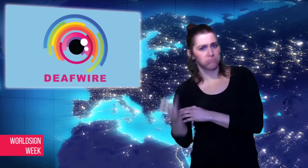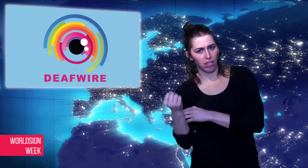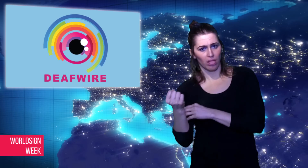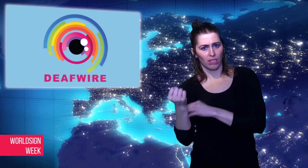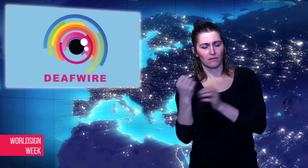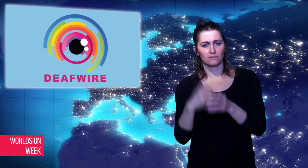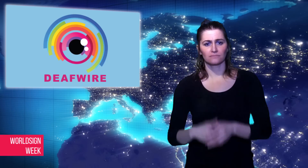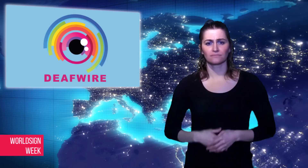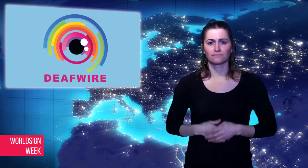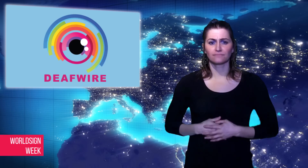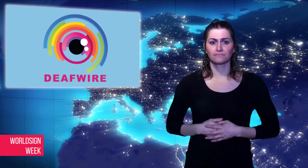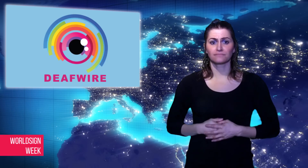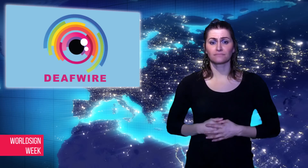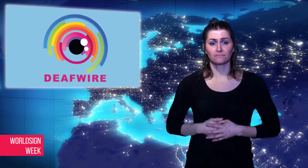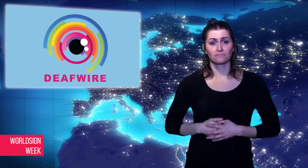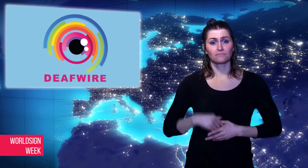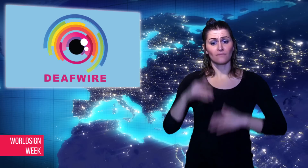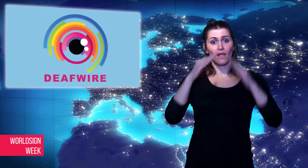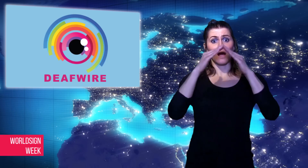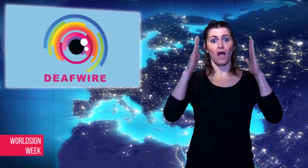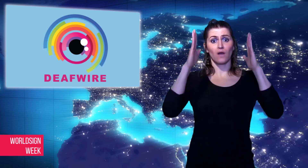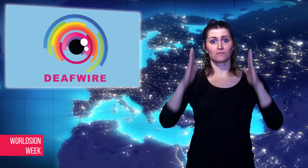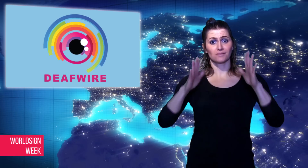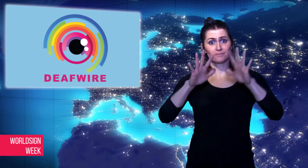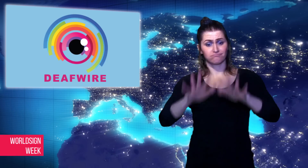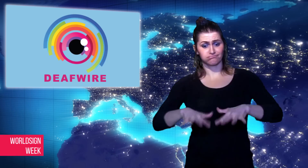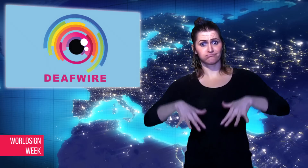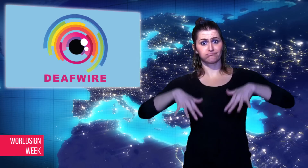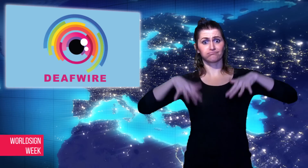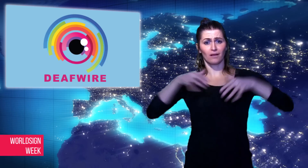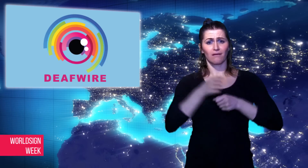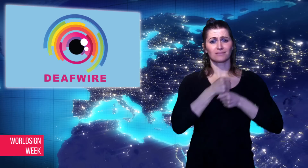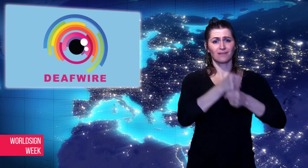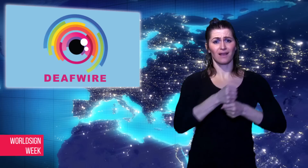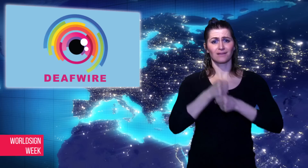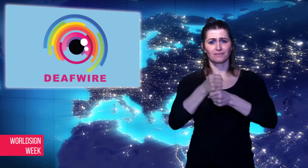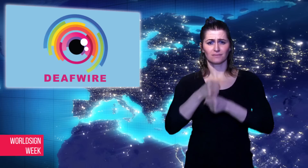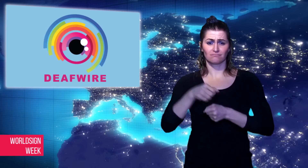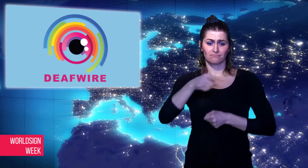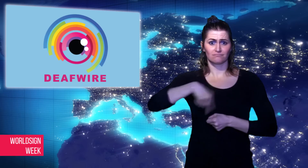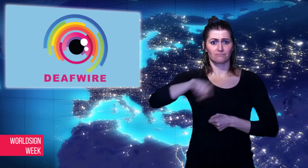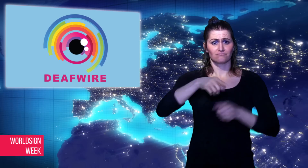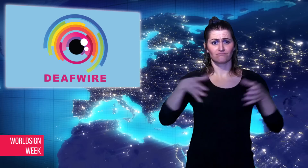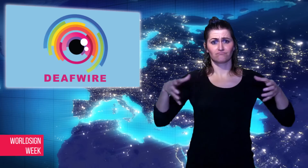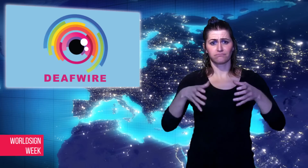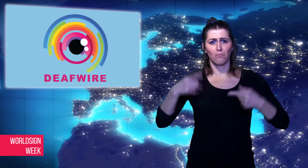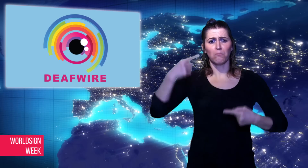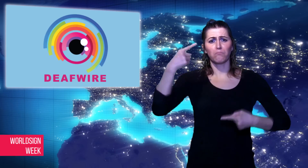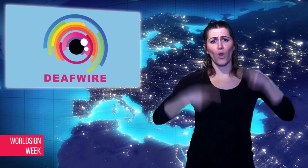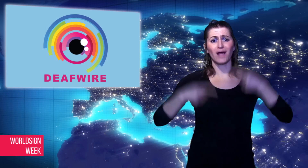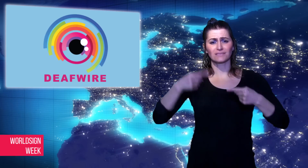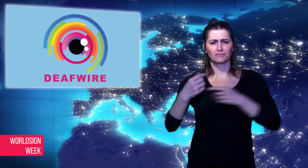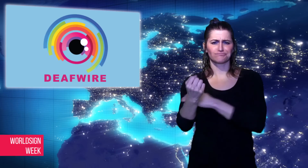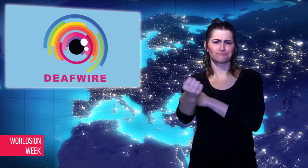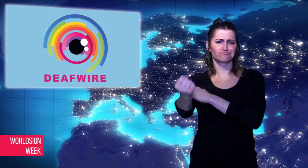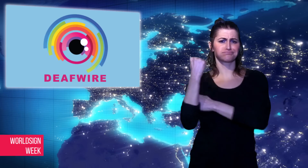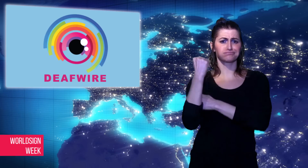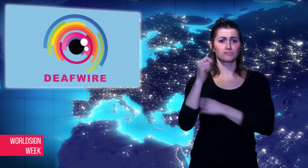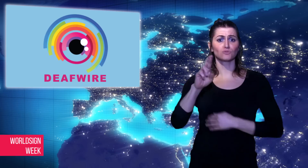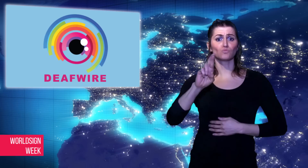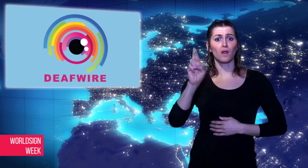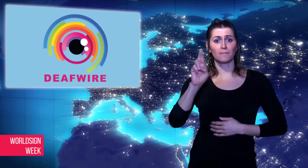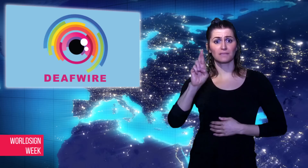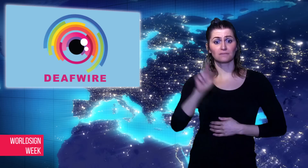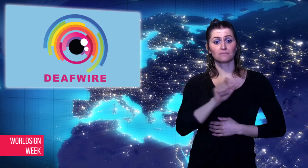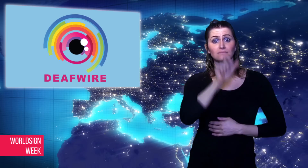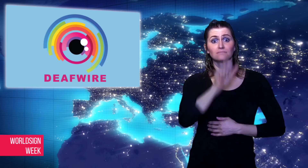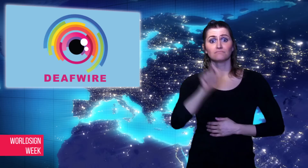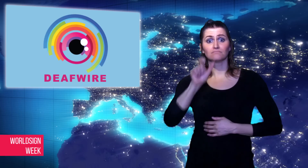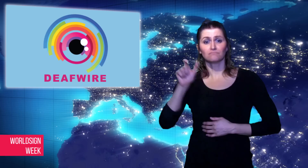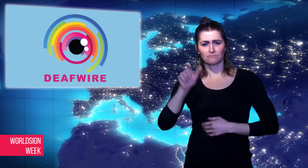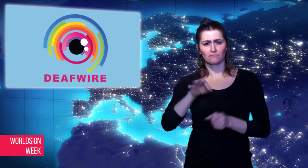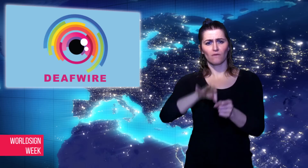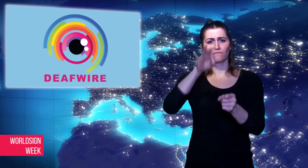passed the bill 225 to 192. Since 1990,